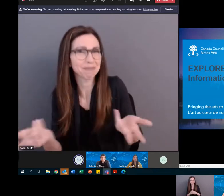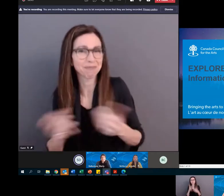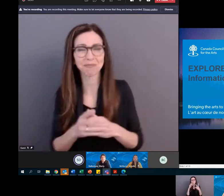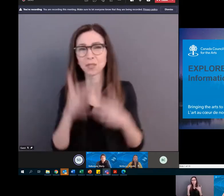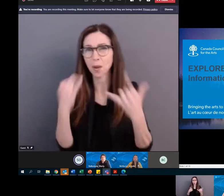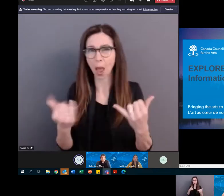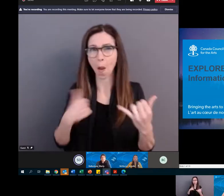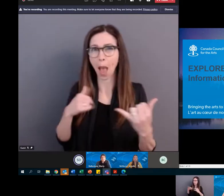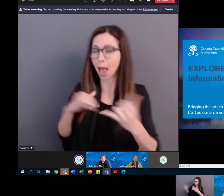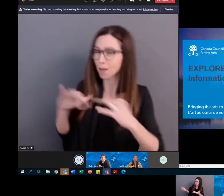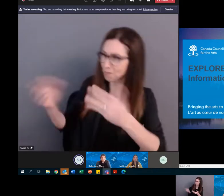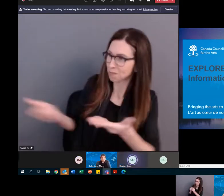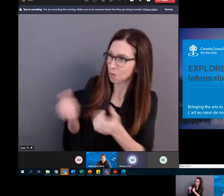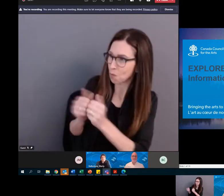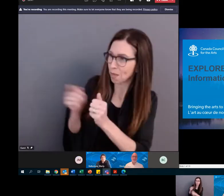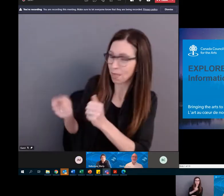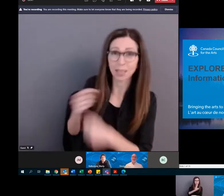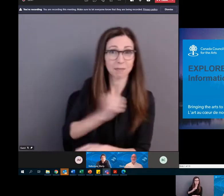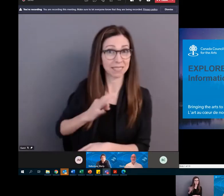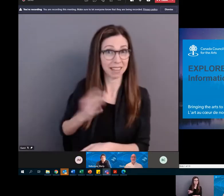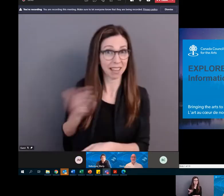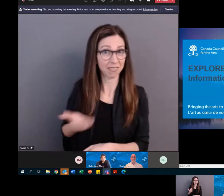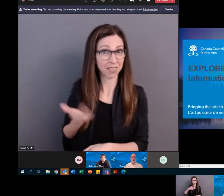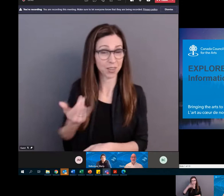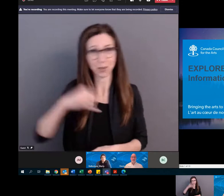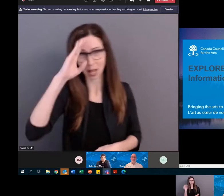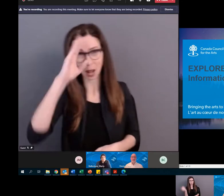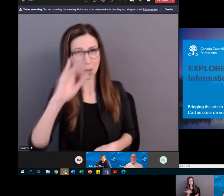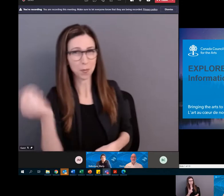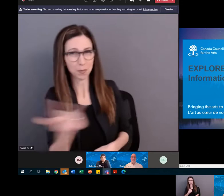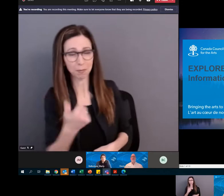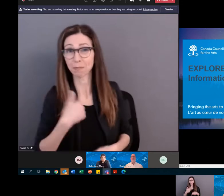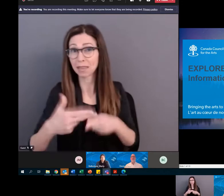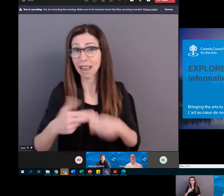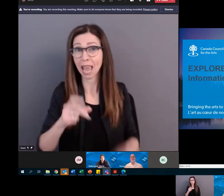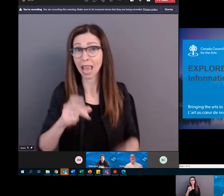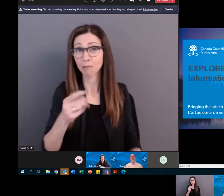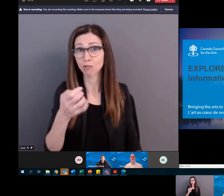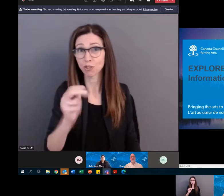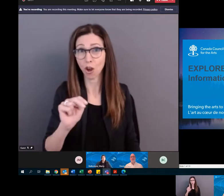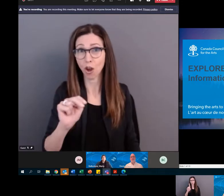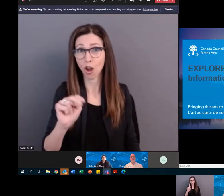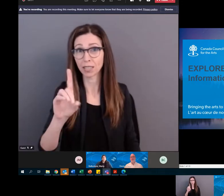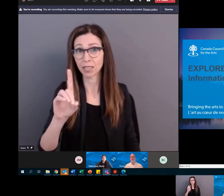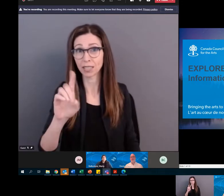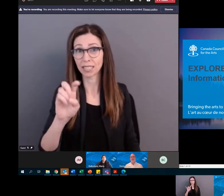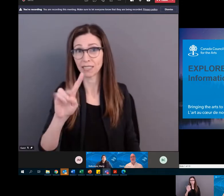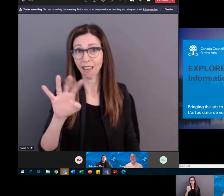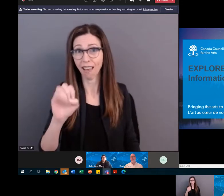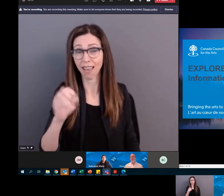Hello, everyone. Glad to be here. My name is Sean Devine. I’m also a Program